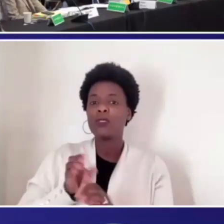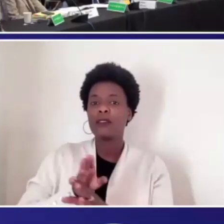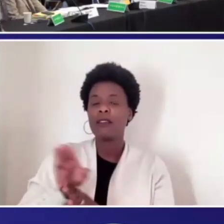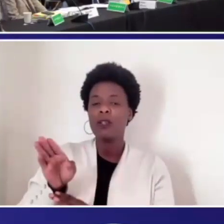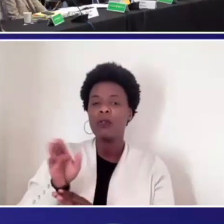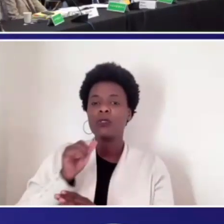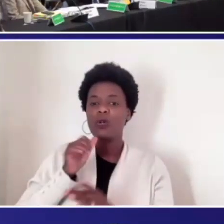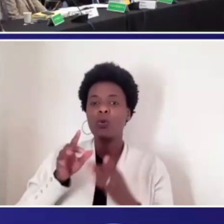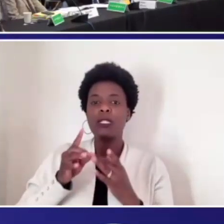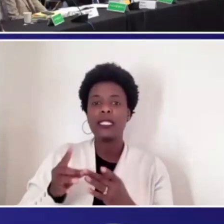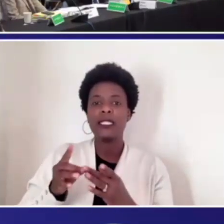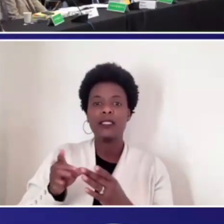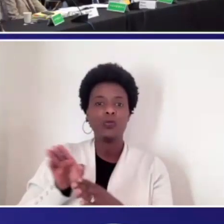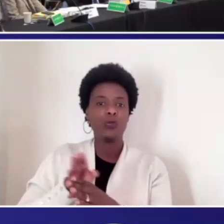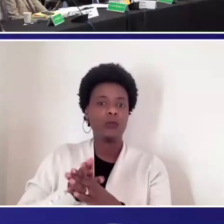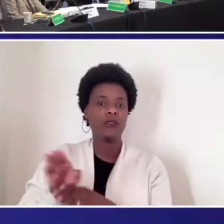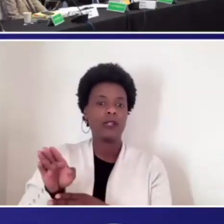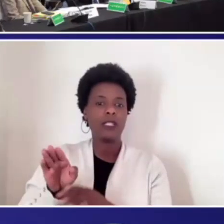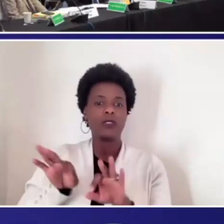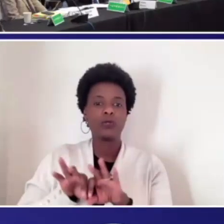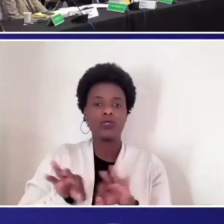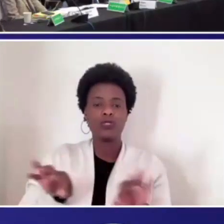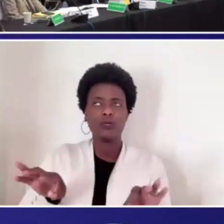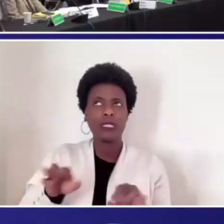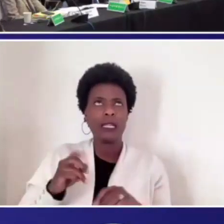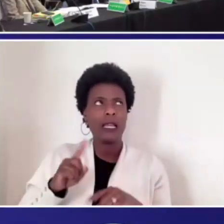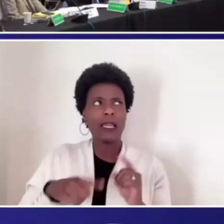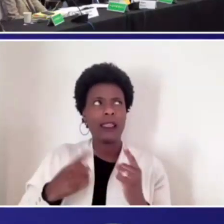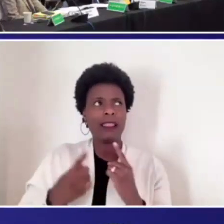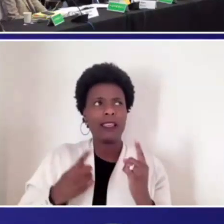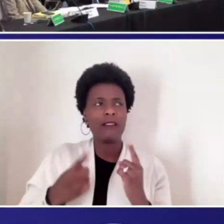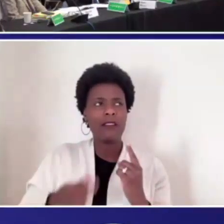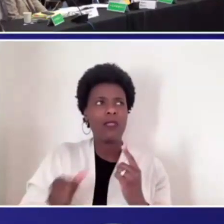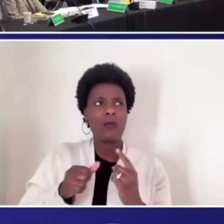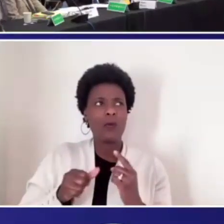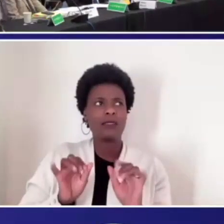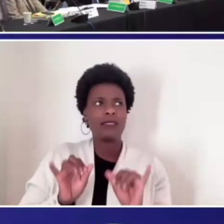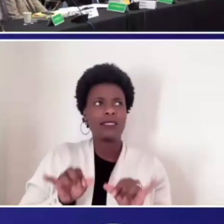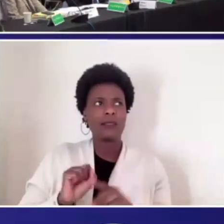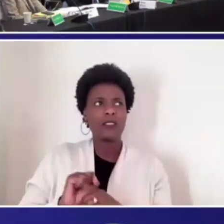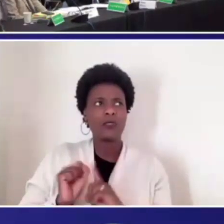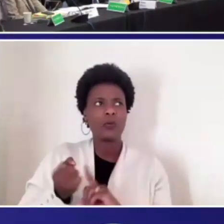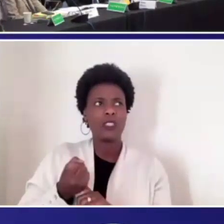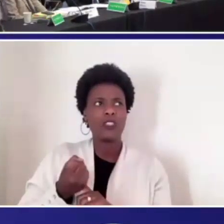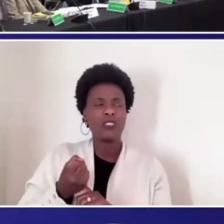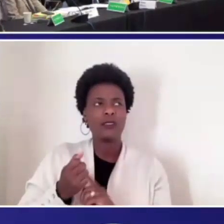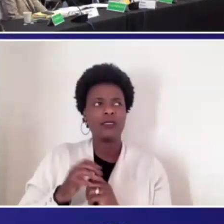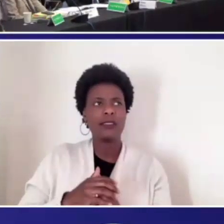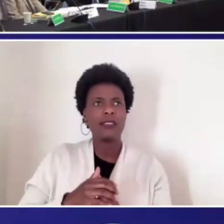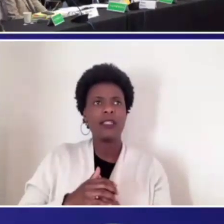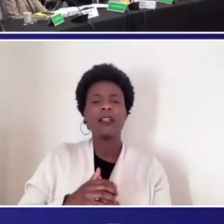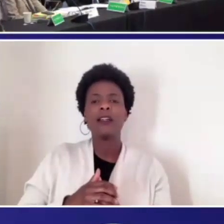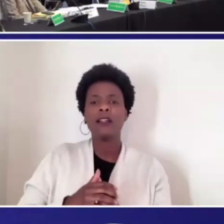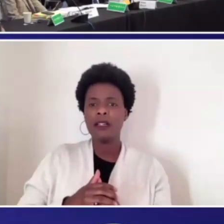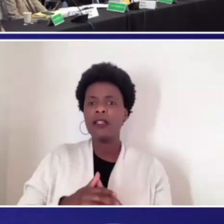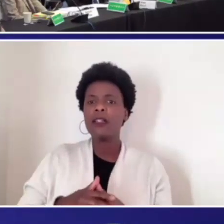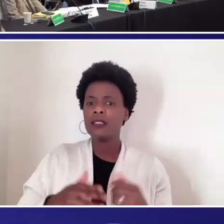degree. In fact, I can't off the top of my head immediately think of another one, at least not as salient as this. Okay, so we're dealing with an exception,